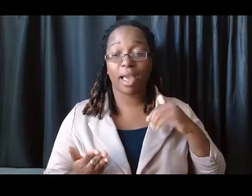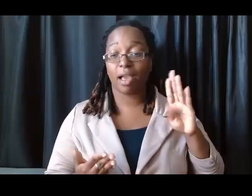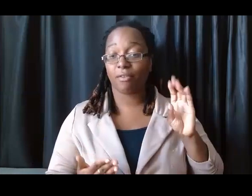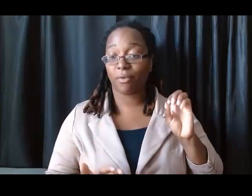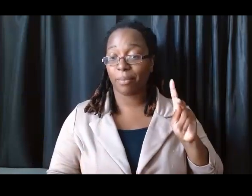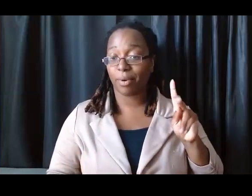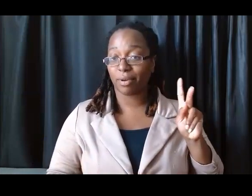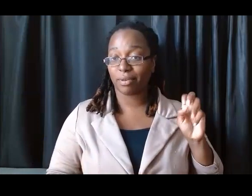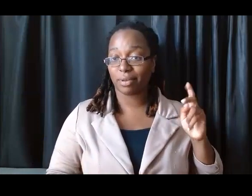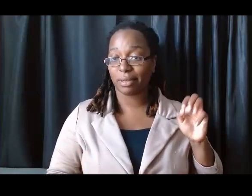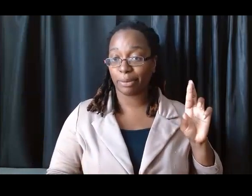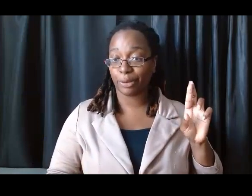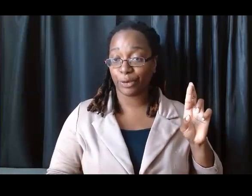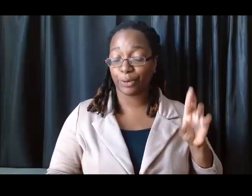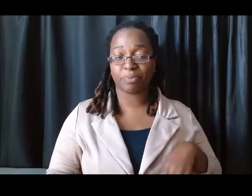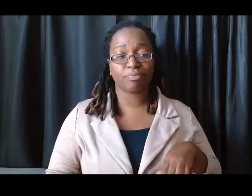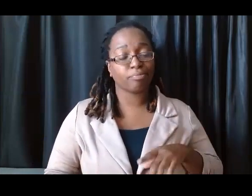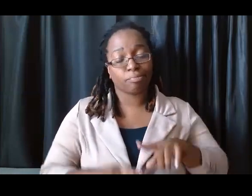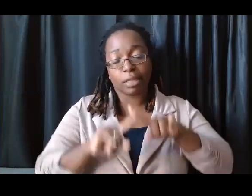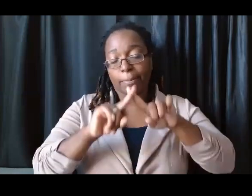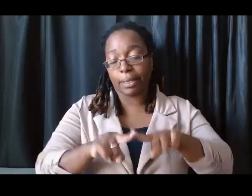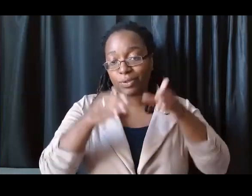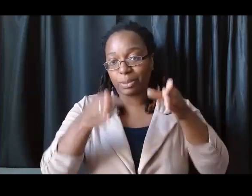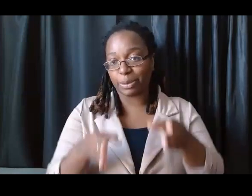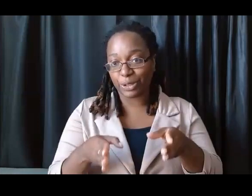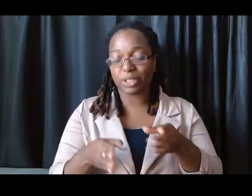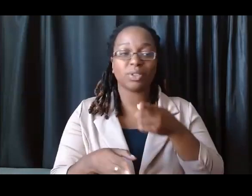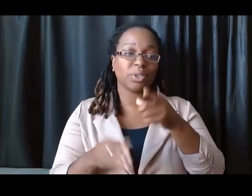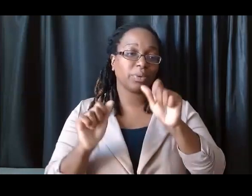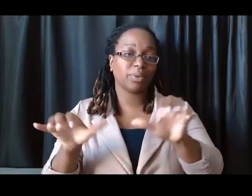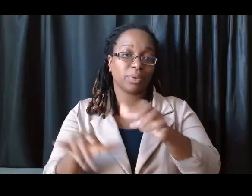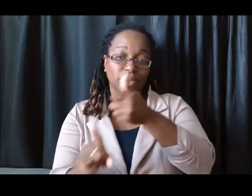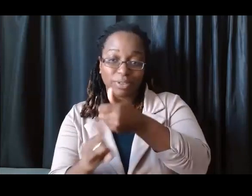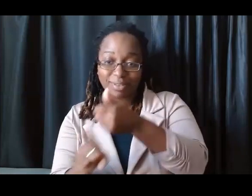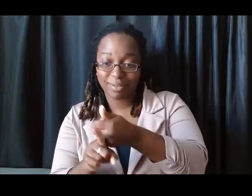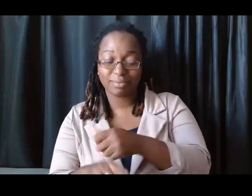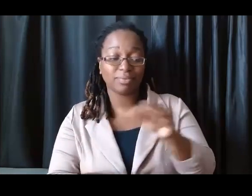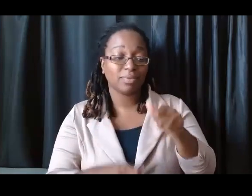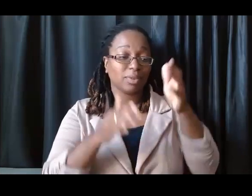person. You may be doing it on your own. You may have somebody to support you. It's really a very